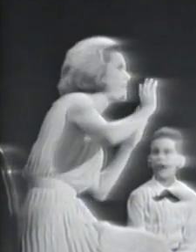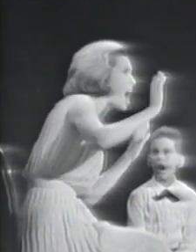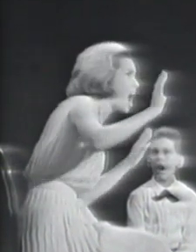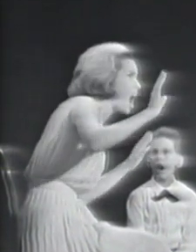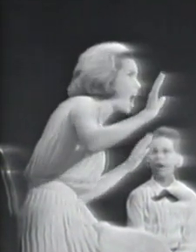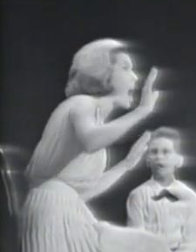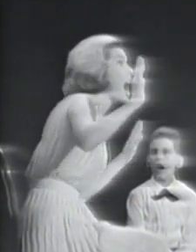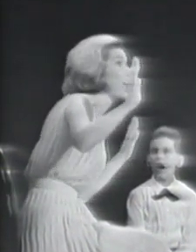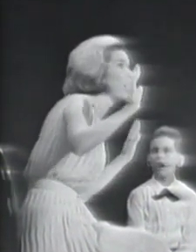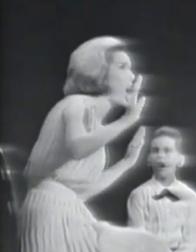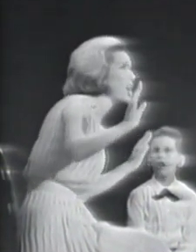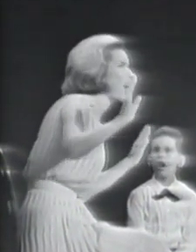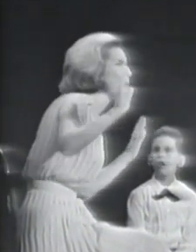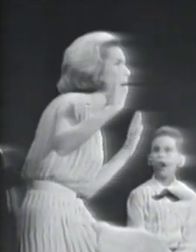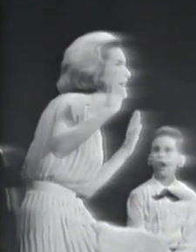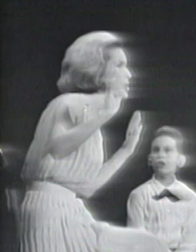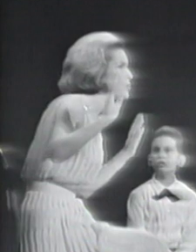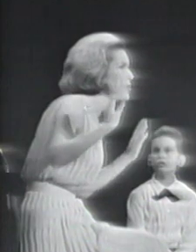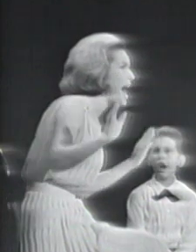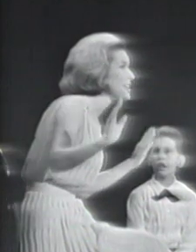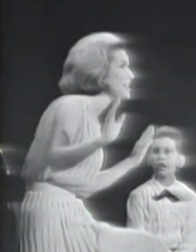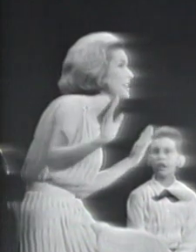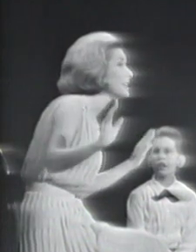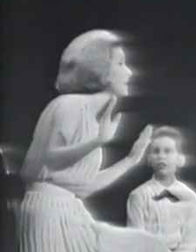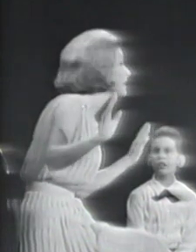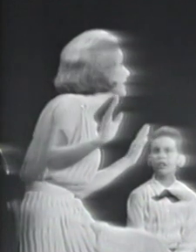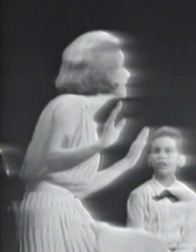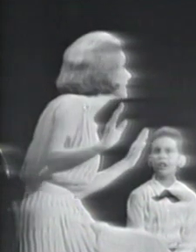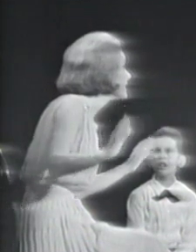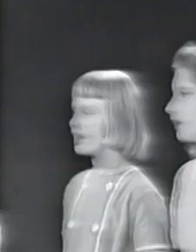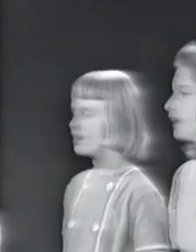FAR, A LONG, LONG WAY TO RUN